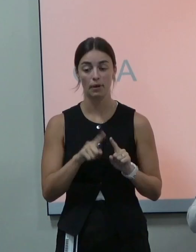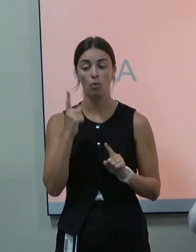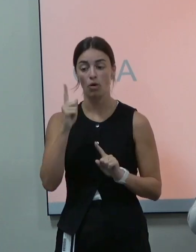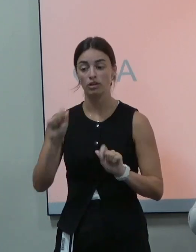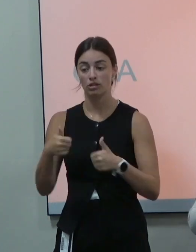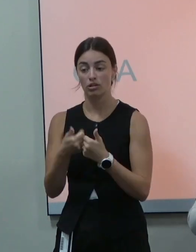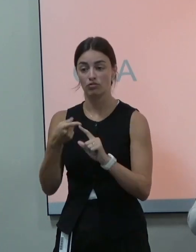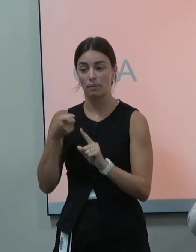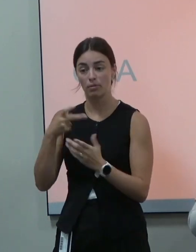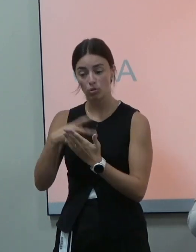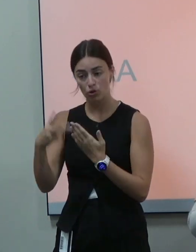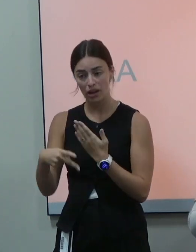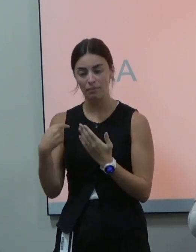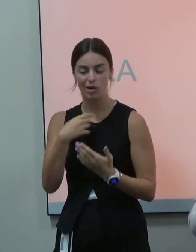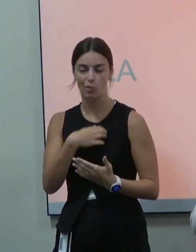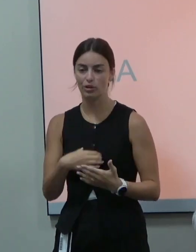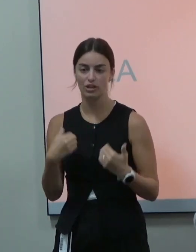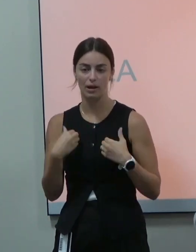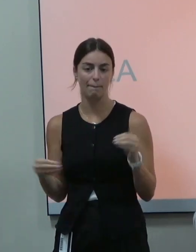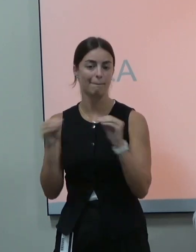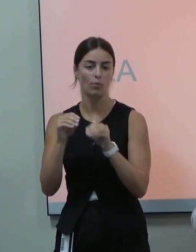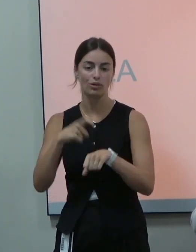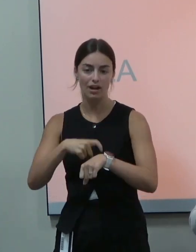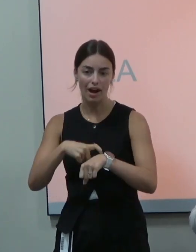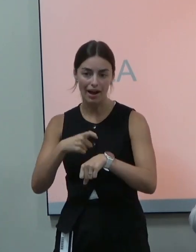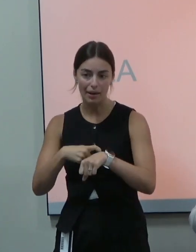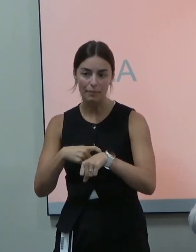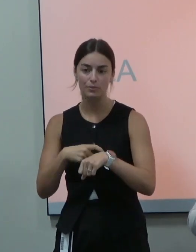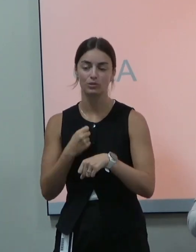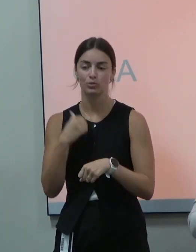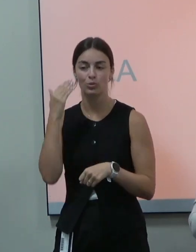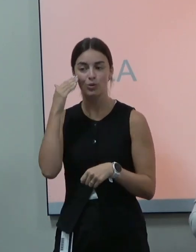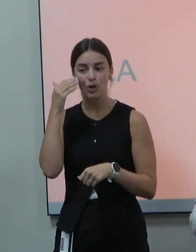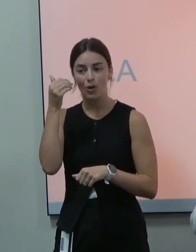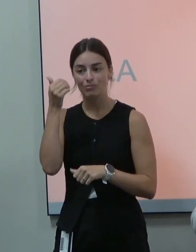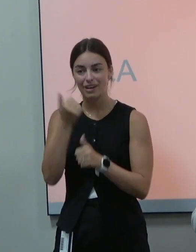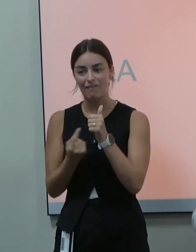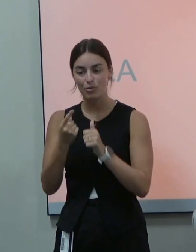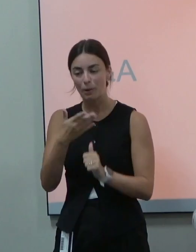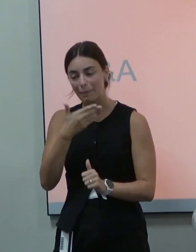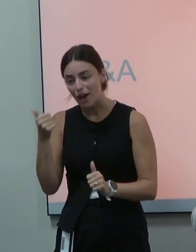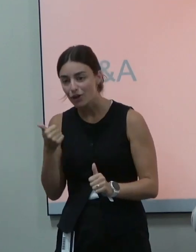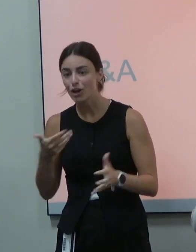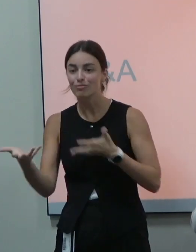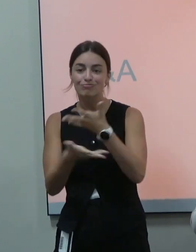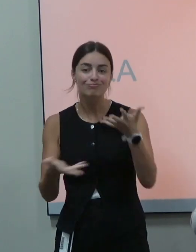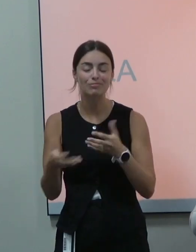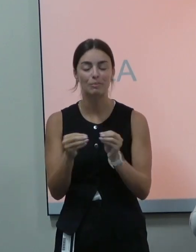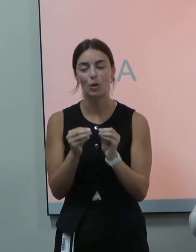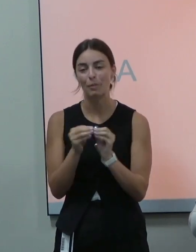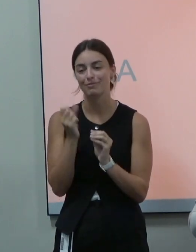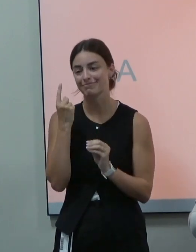I really wish I had more time to get closer with everyone and get to know everyone. But it is such a short amount of time.